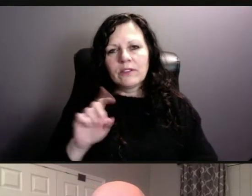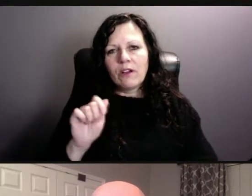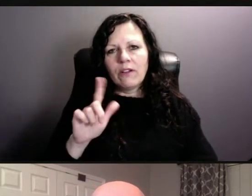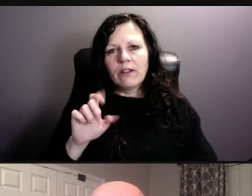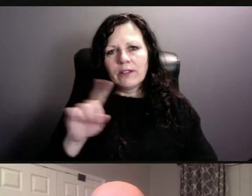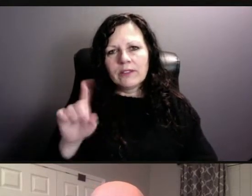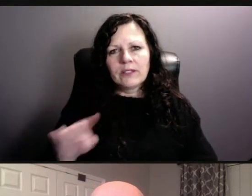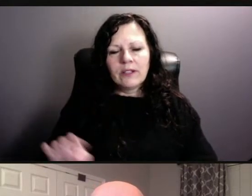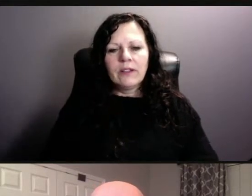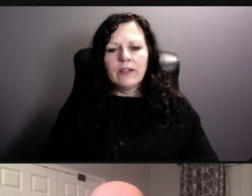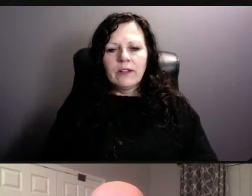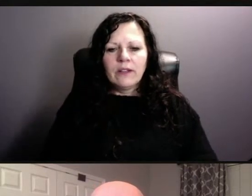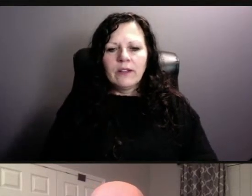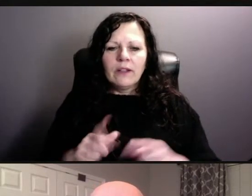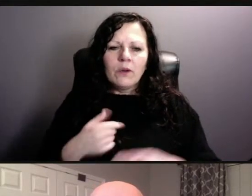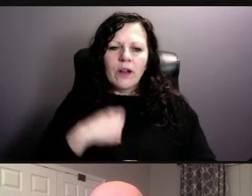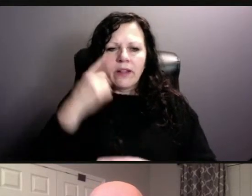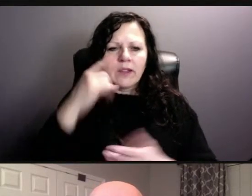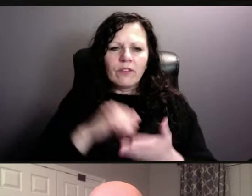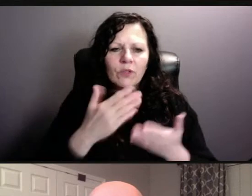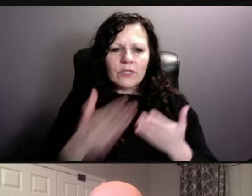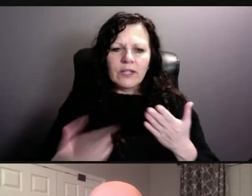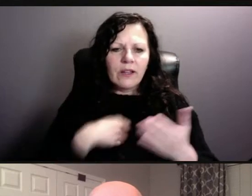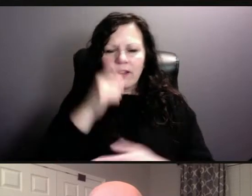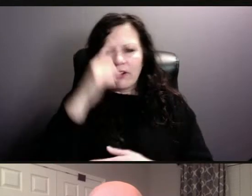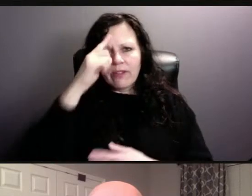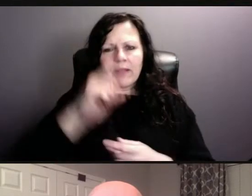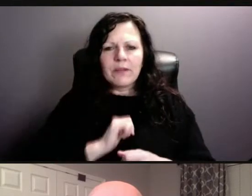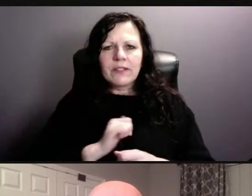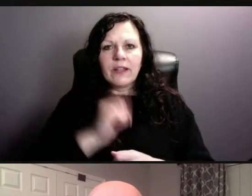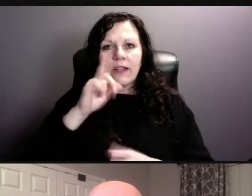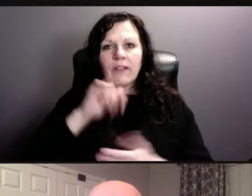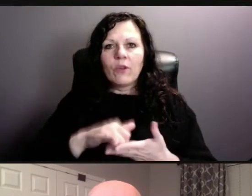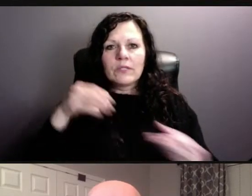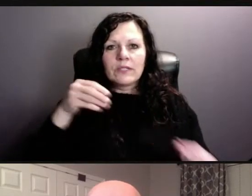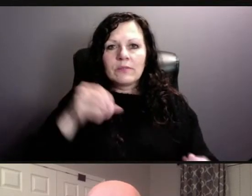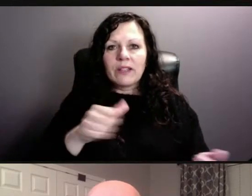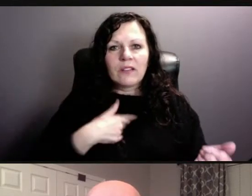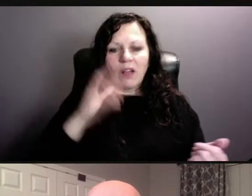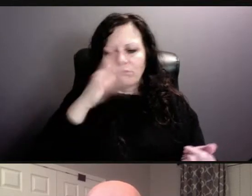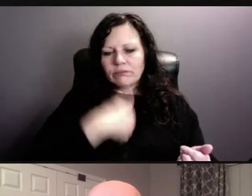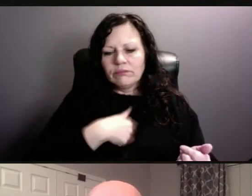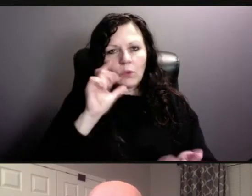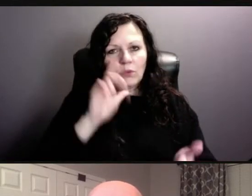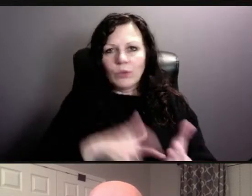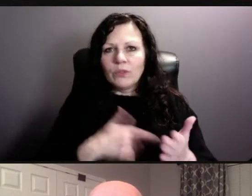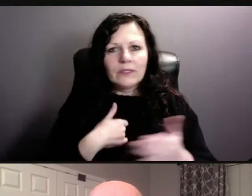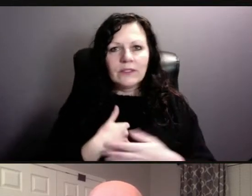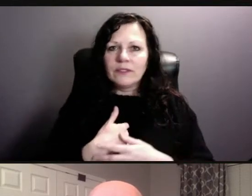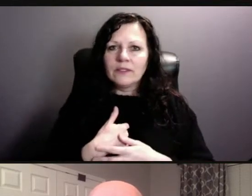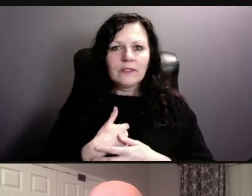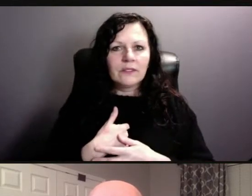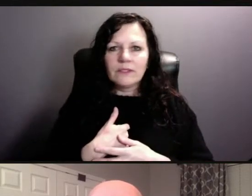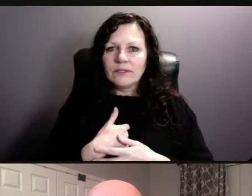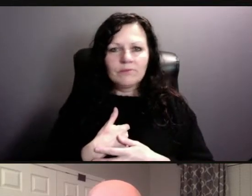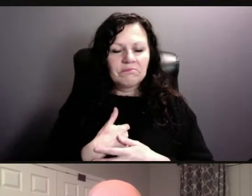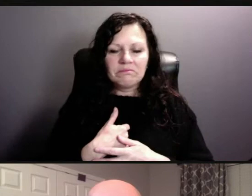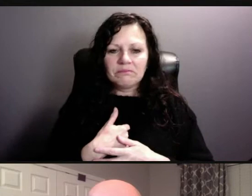I REQUESTED THOUSANDS OF